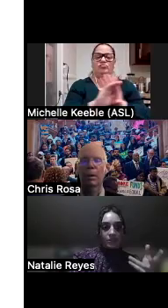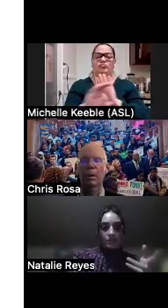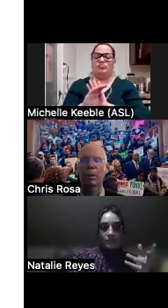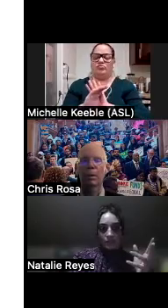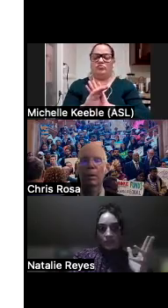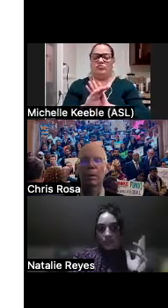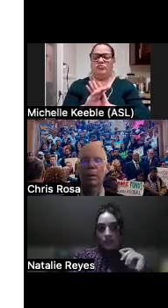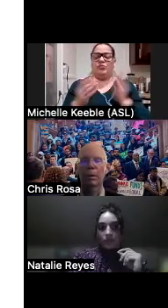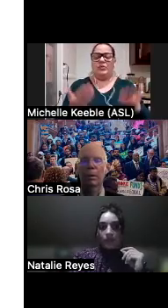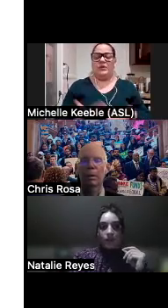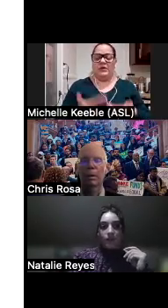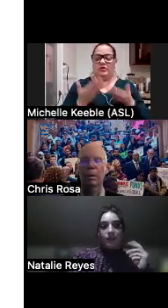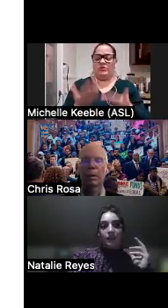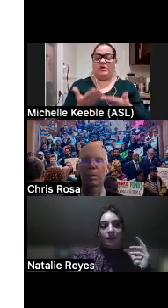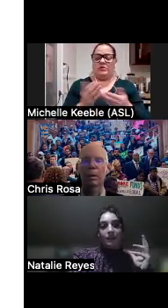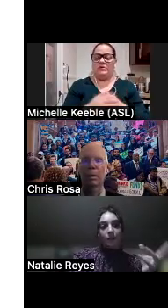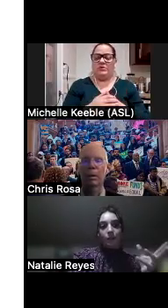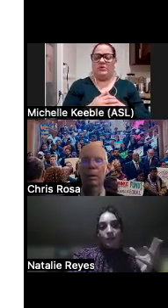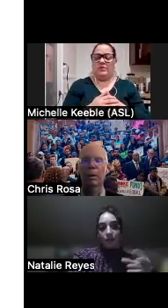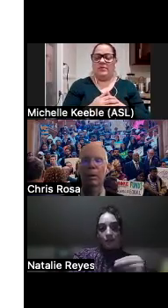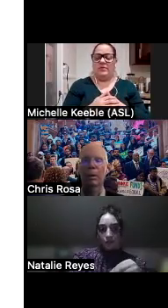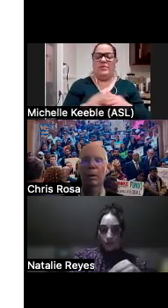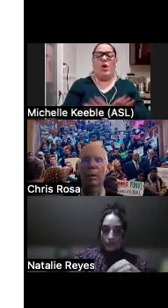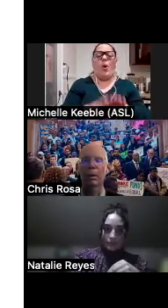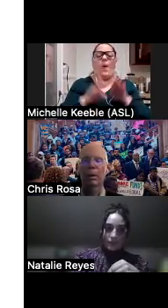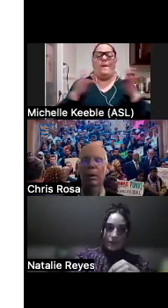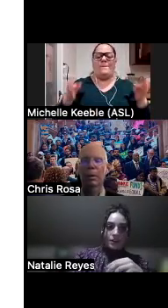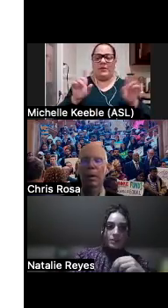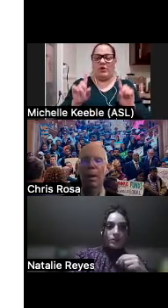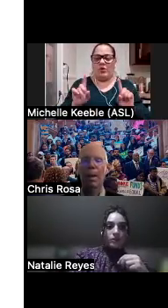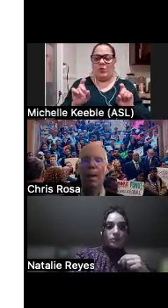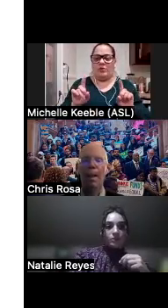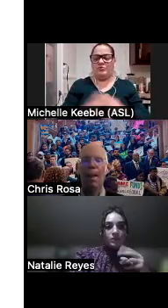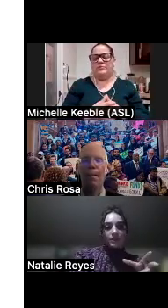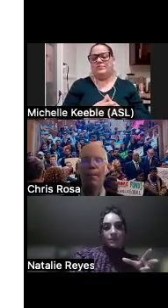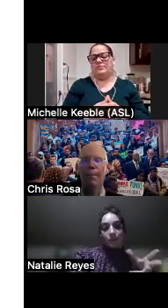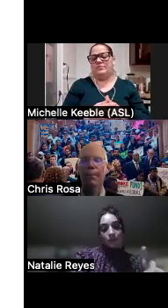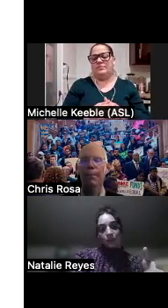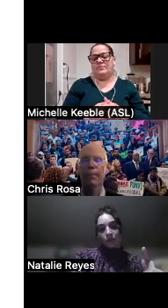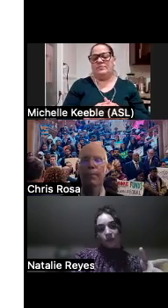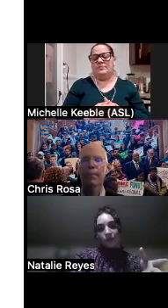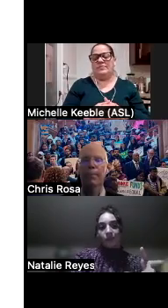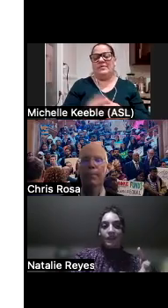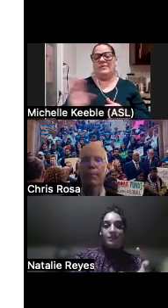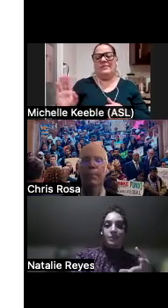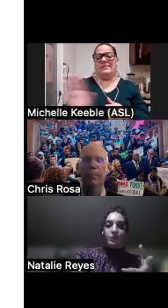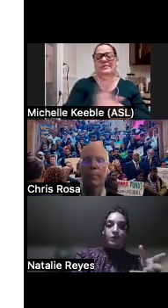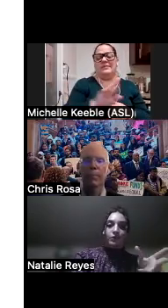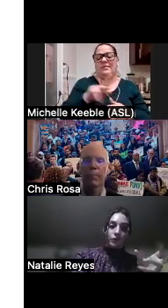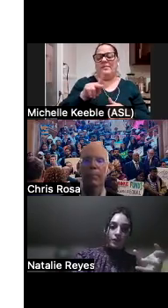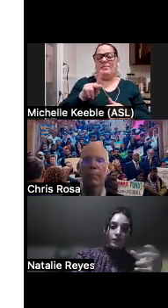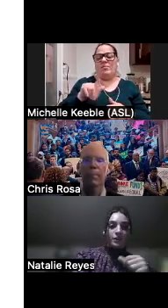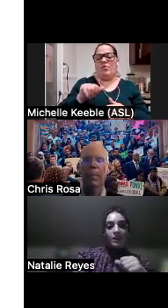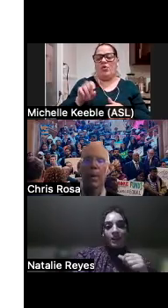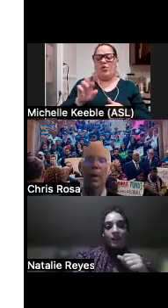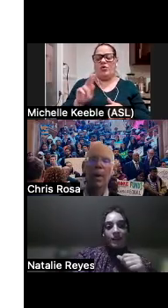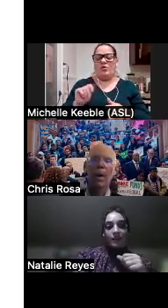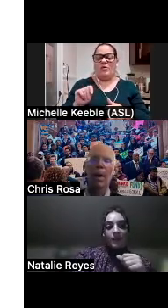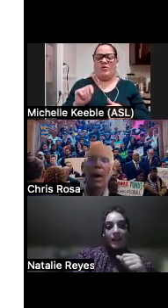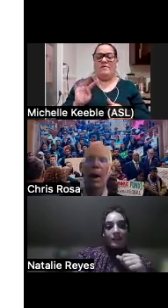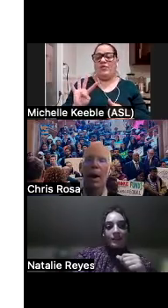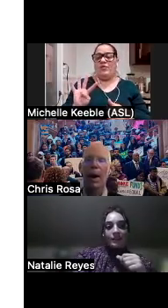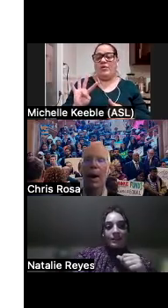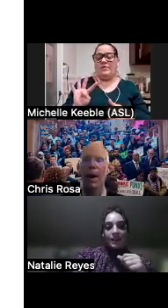introduction or an open open question. So this is portal what we like to call portal 4. Um and this